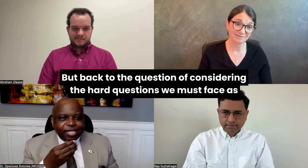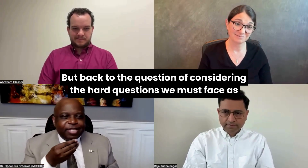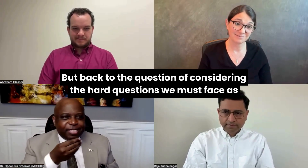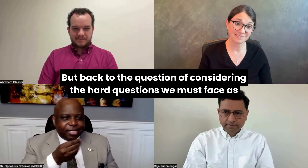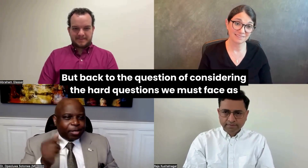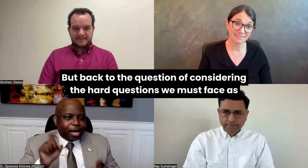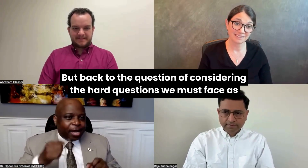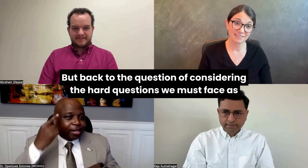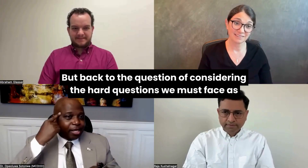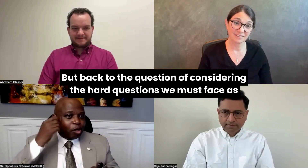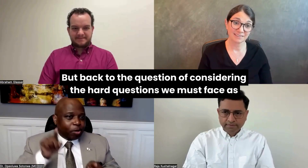leaders.